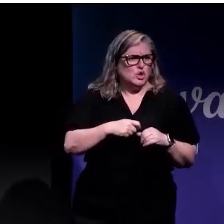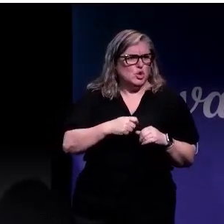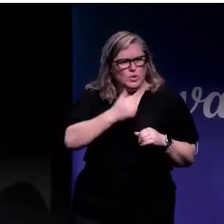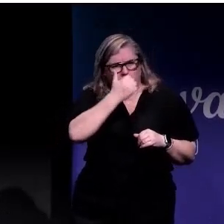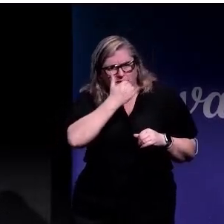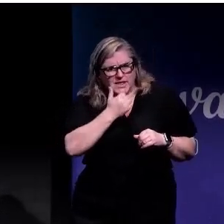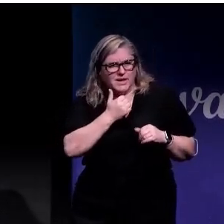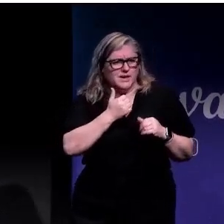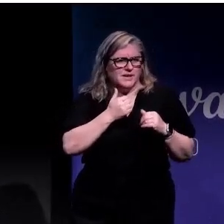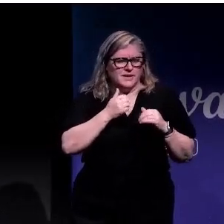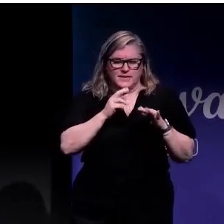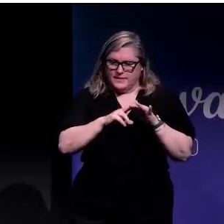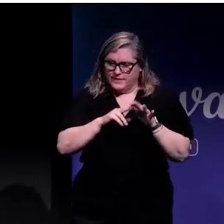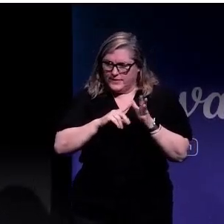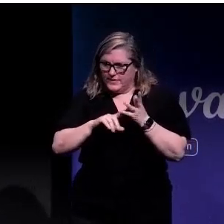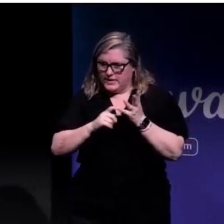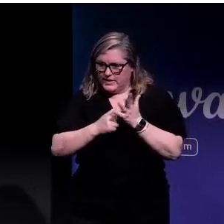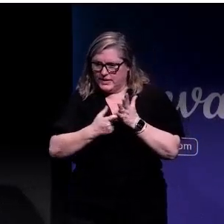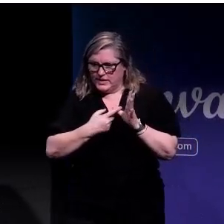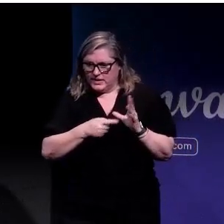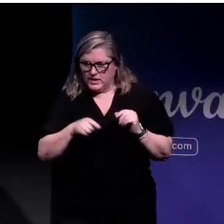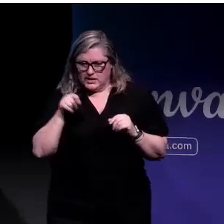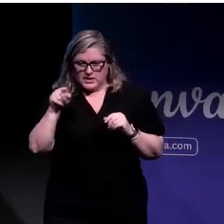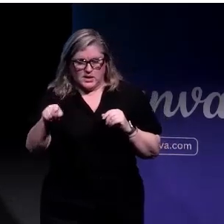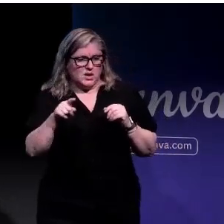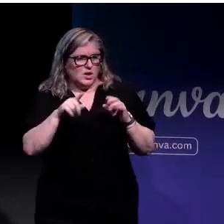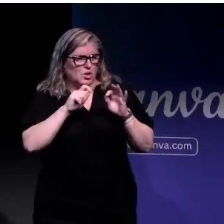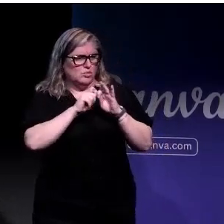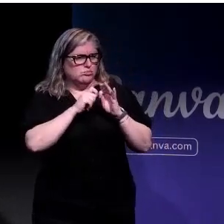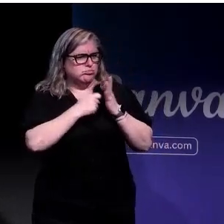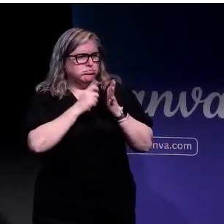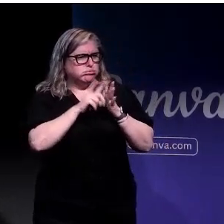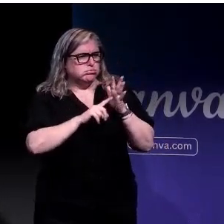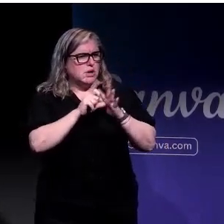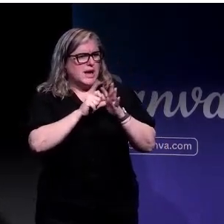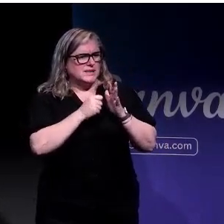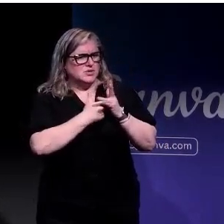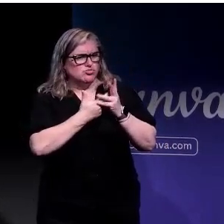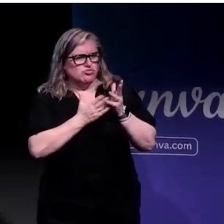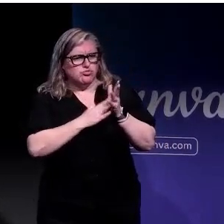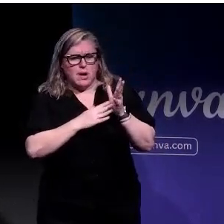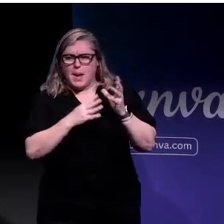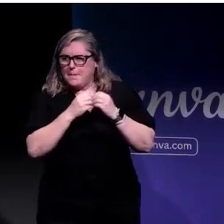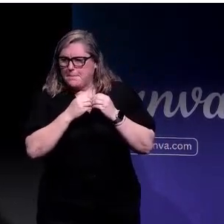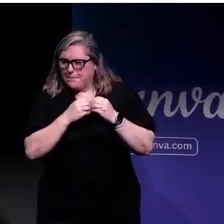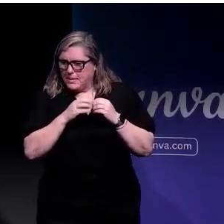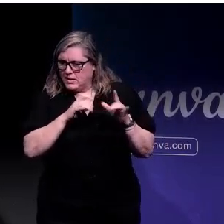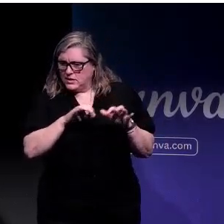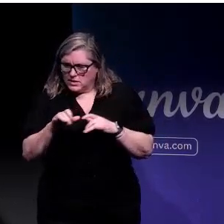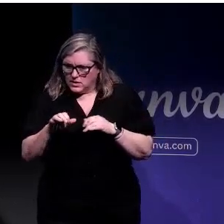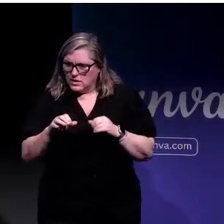So the little old breadcrumb navigation we have up on the screen, a snippet from the lives of dwell website, but actually.